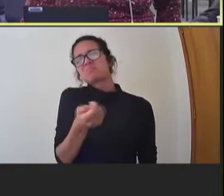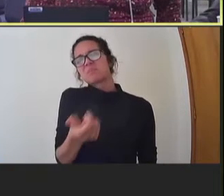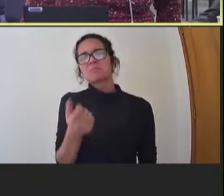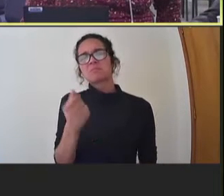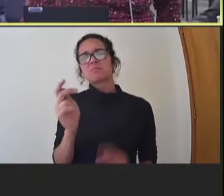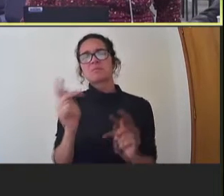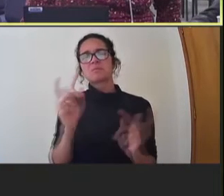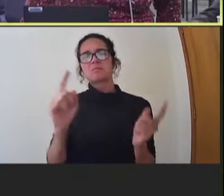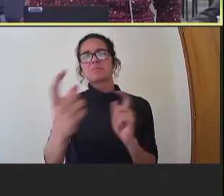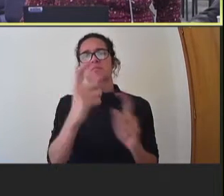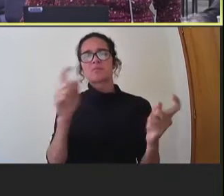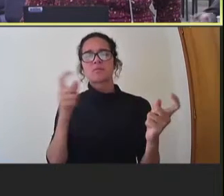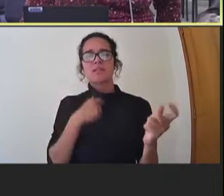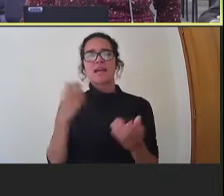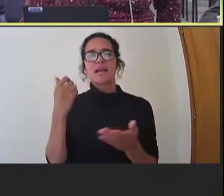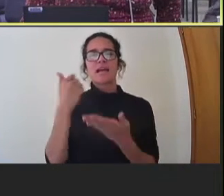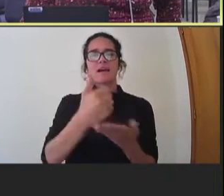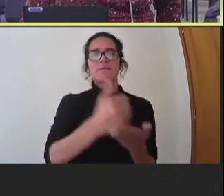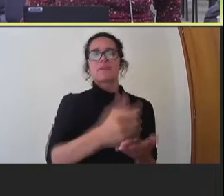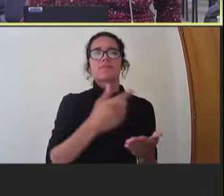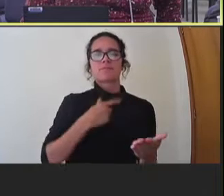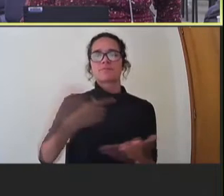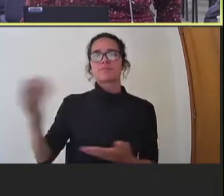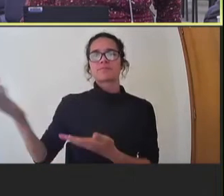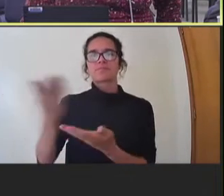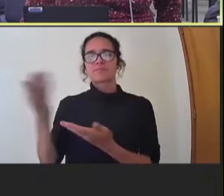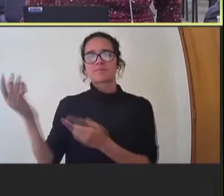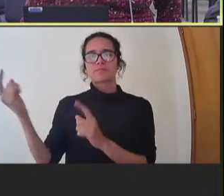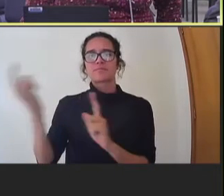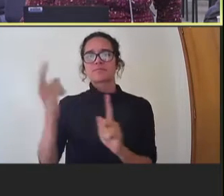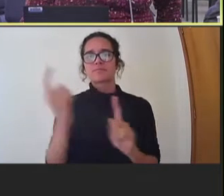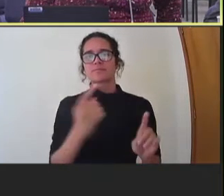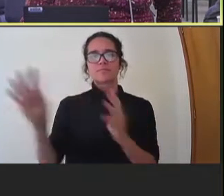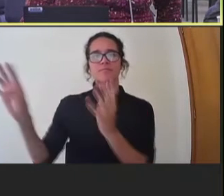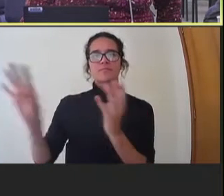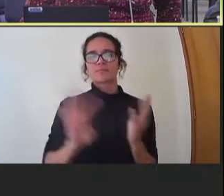in and working at the registration desk. I also wanted to thank the studio team,